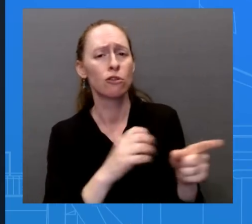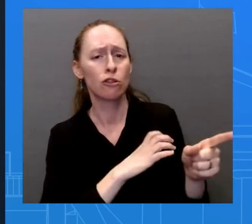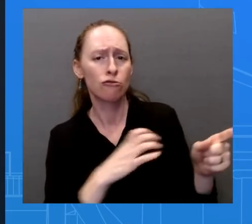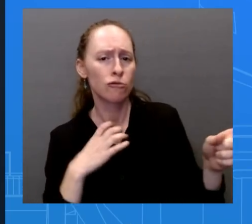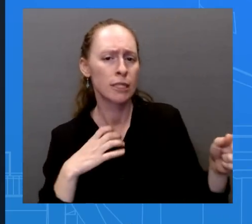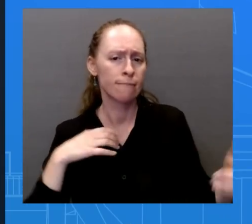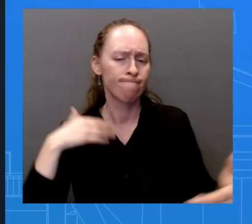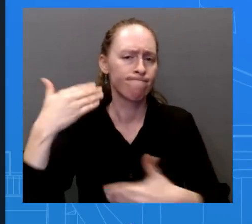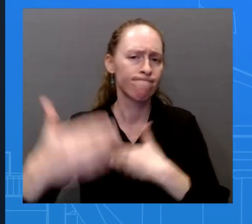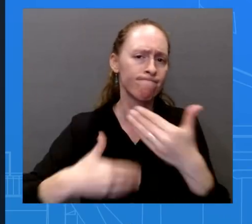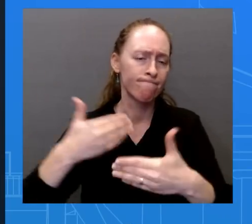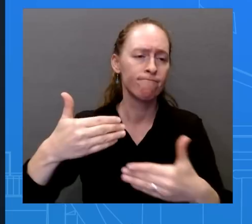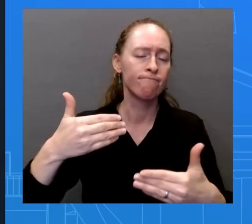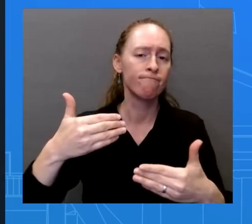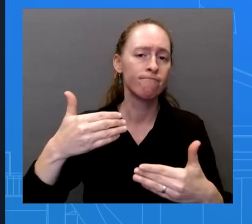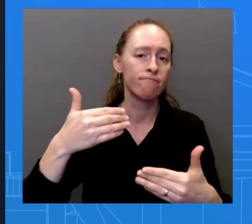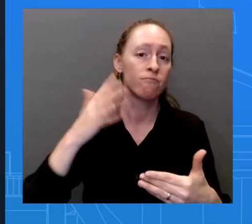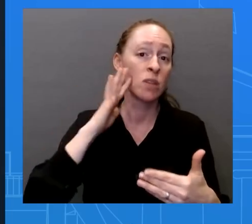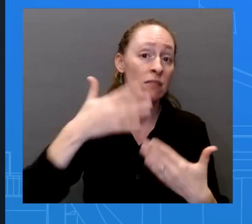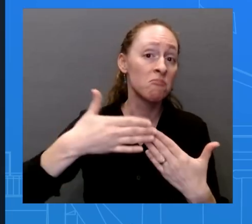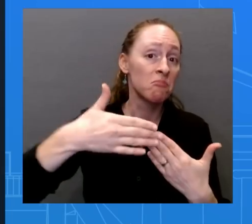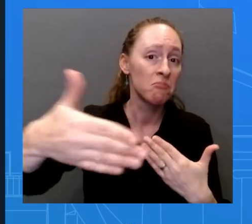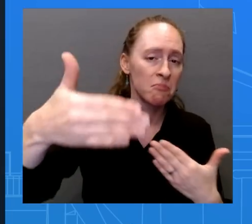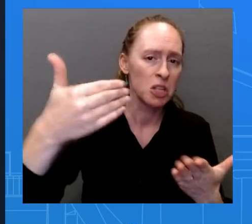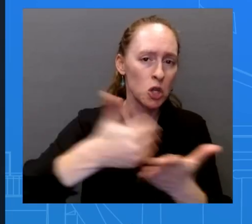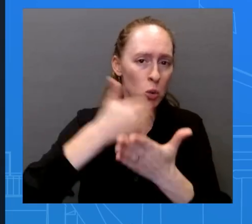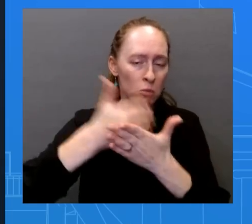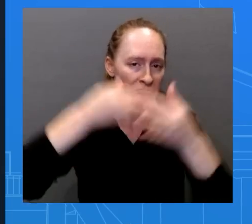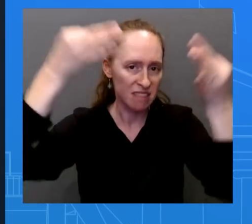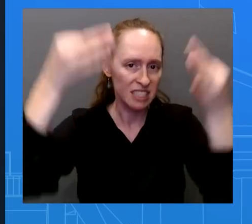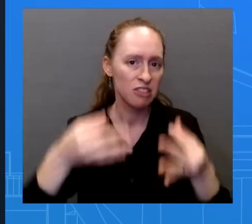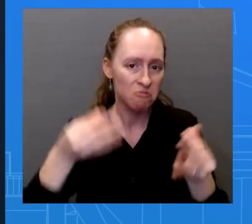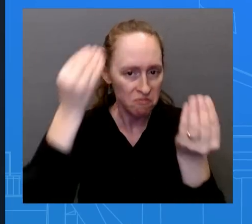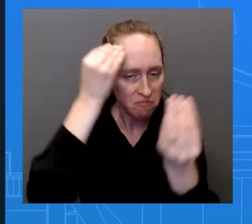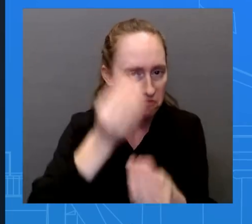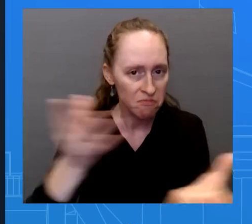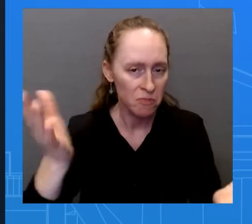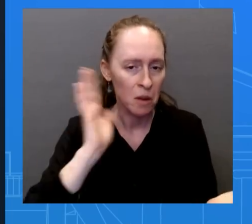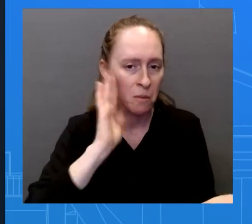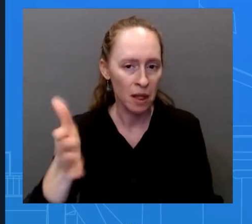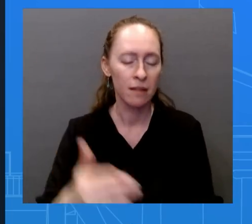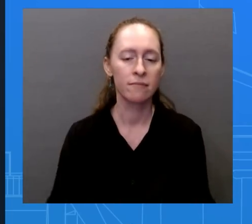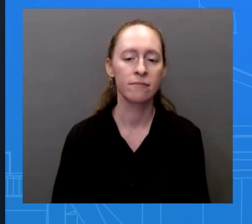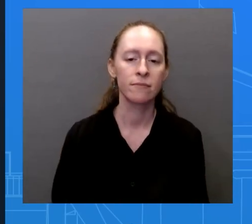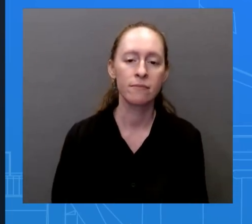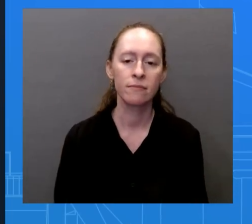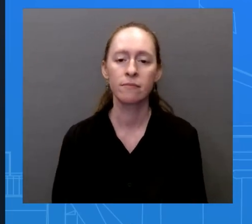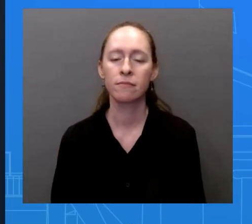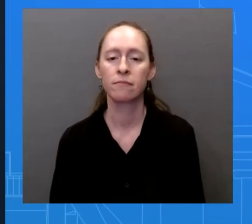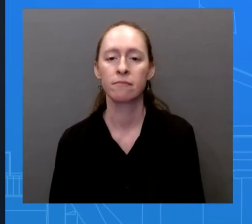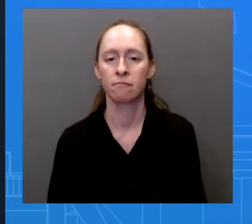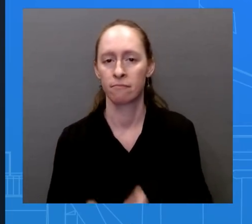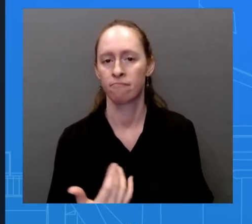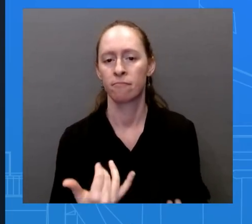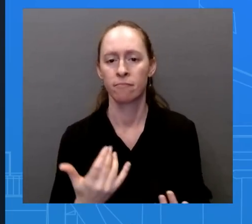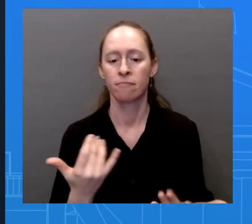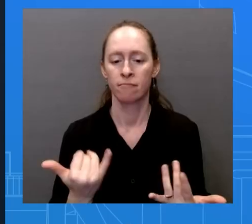once that policy review is underway. And so, but -- but, to be clear, I'm not going to get ahead of that. But that's the process that we're going to take next.